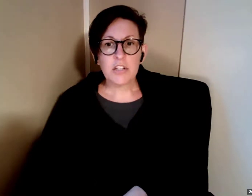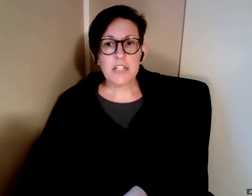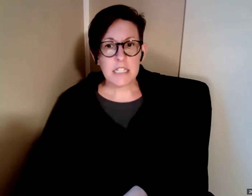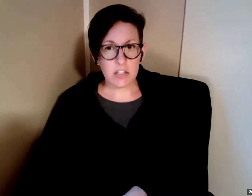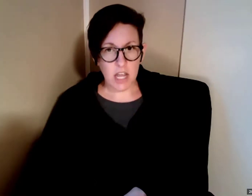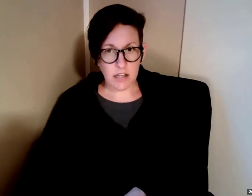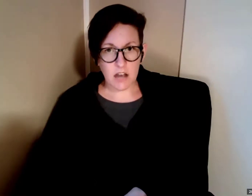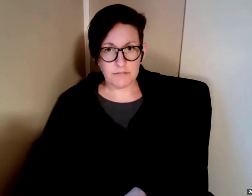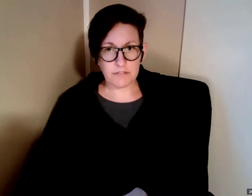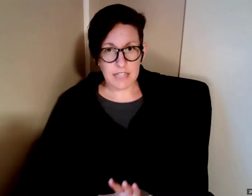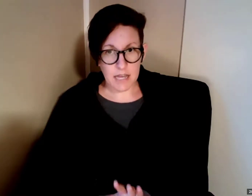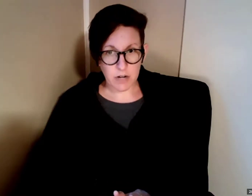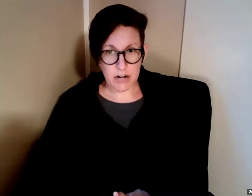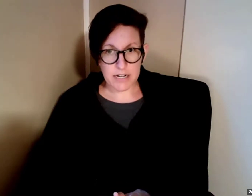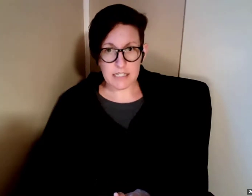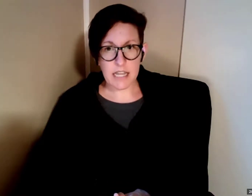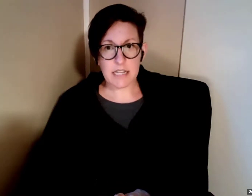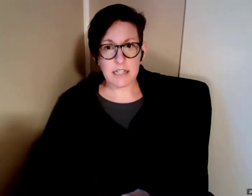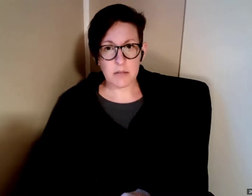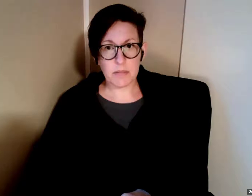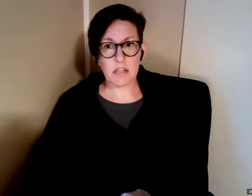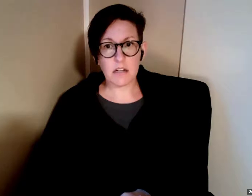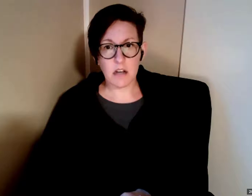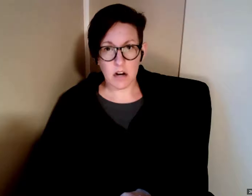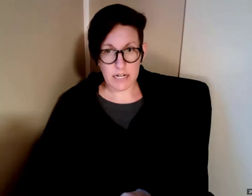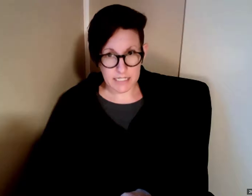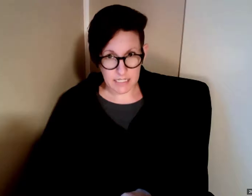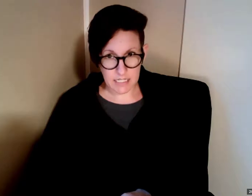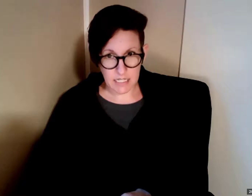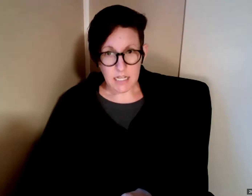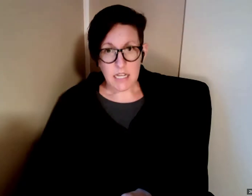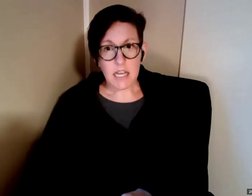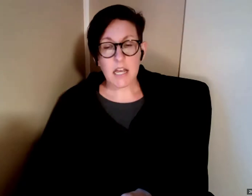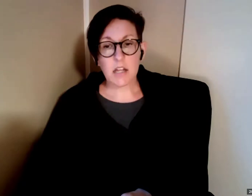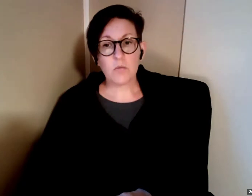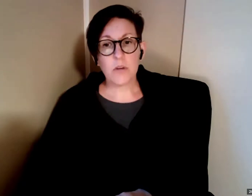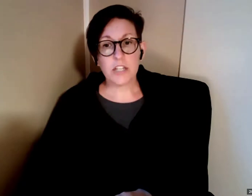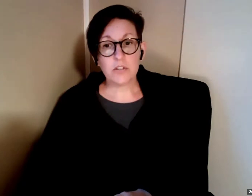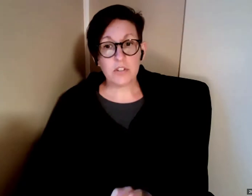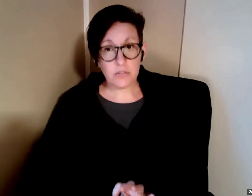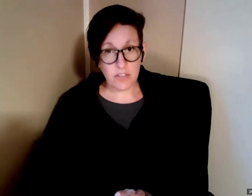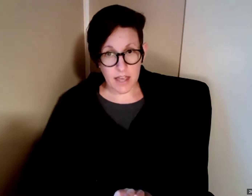Nicole she/her: You need to check off libraries and type in our it. And when you do that when you do a search and the articles that